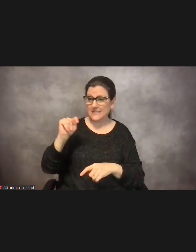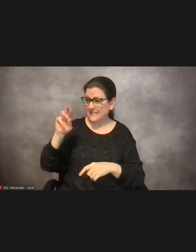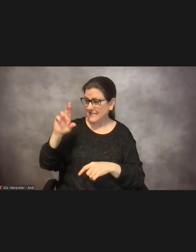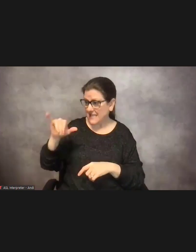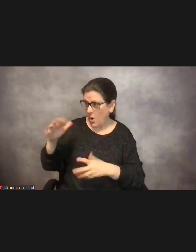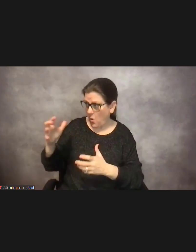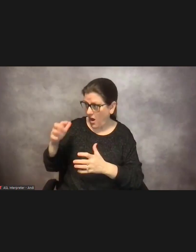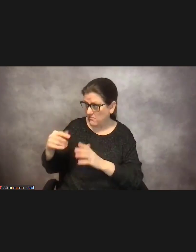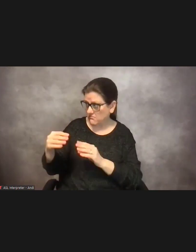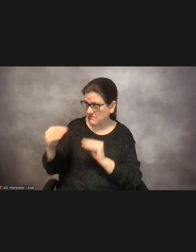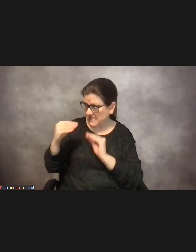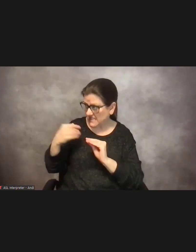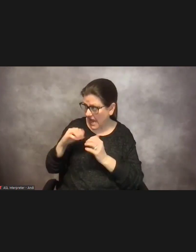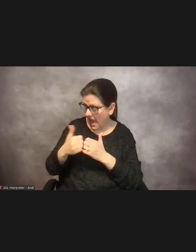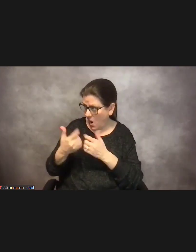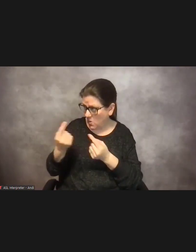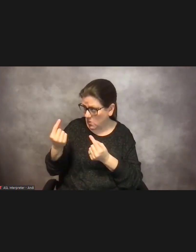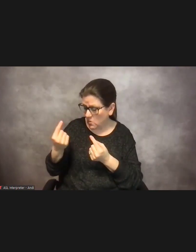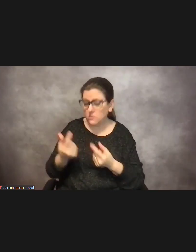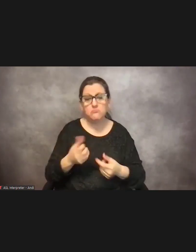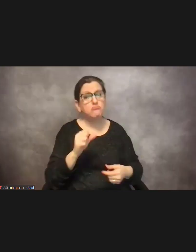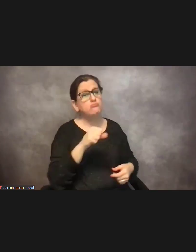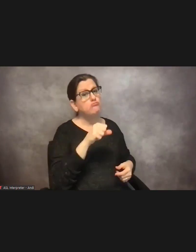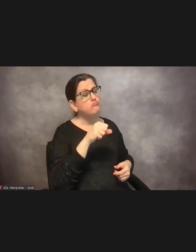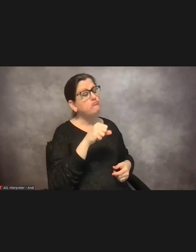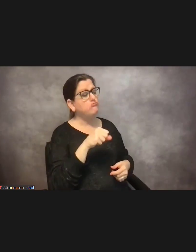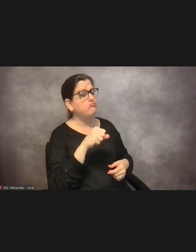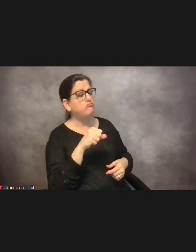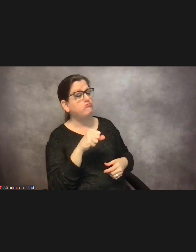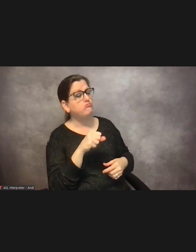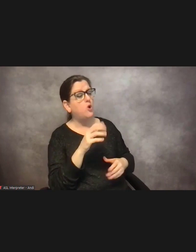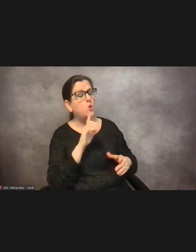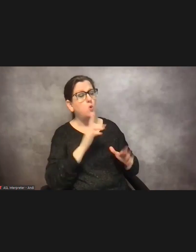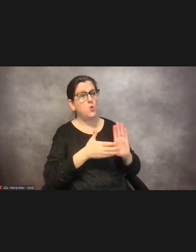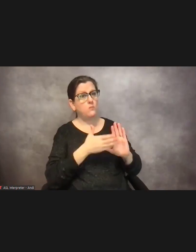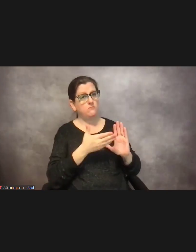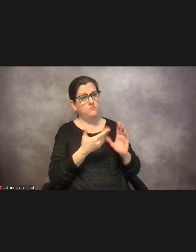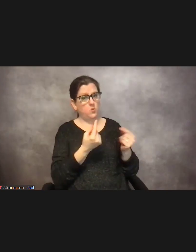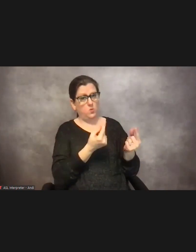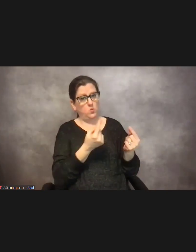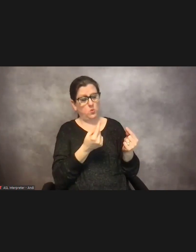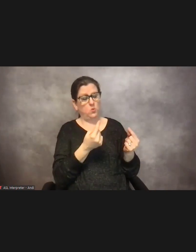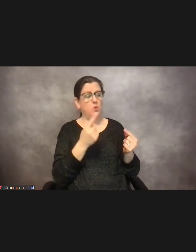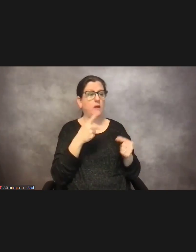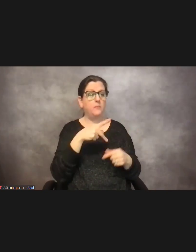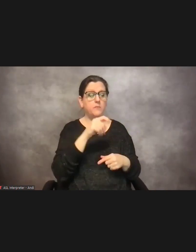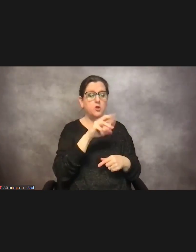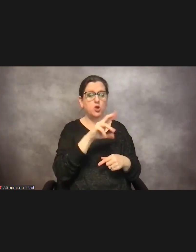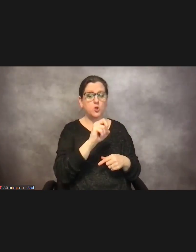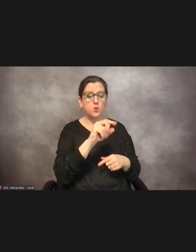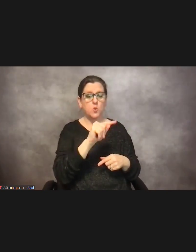Terry, you want to walk us through how it's done? : Yeah. So, to conduct a pure tone screening, we're going to start